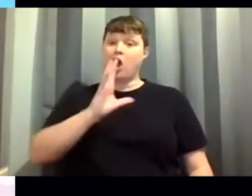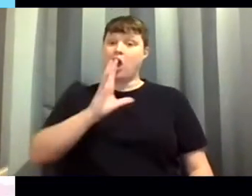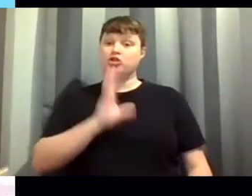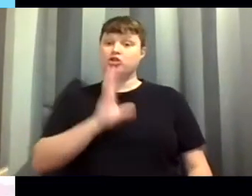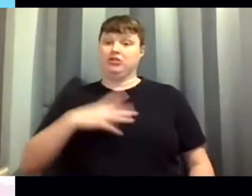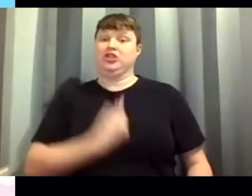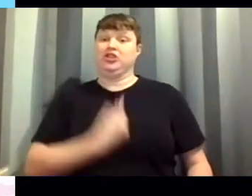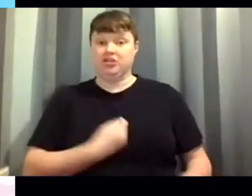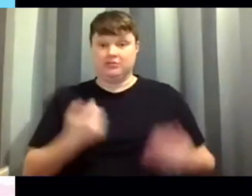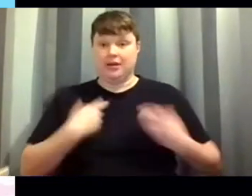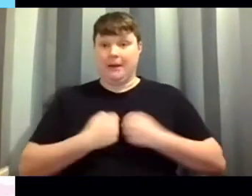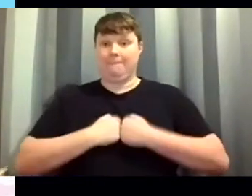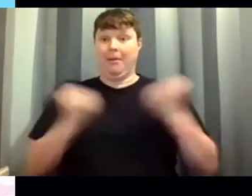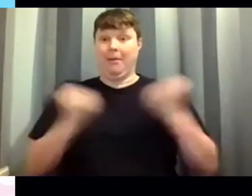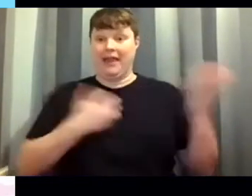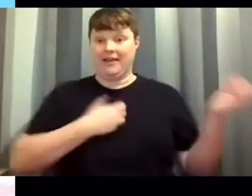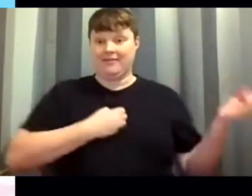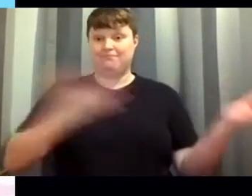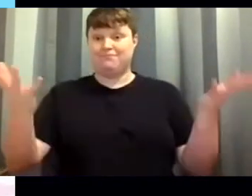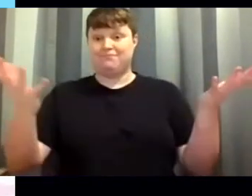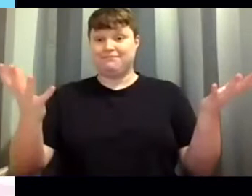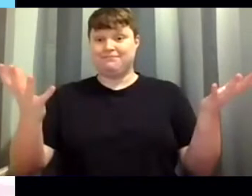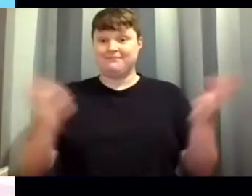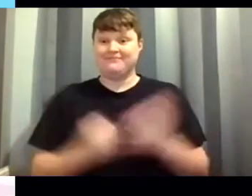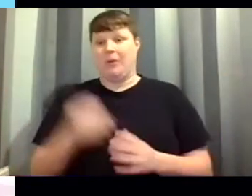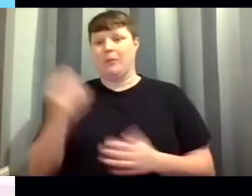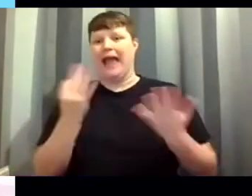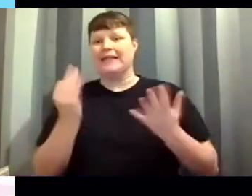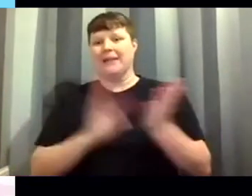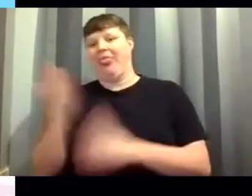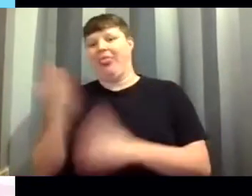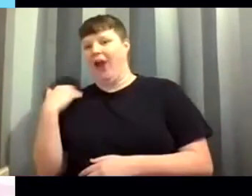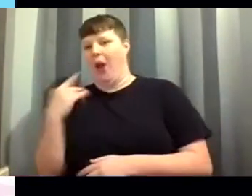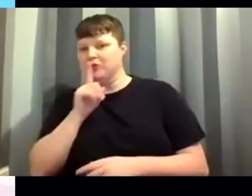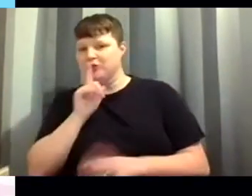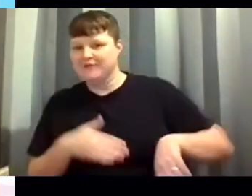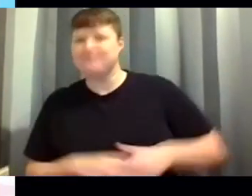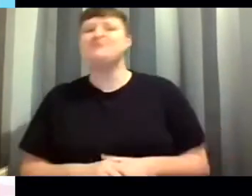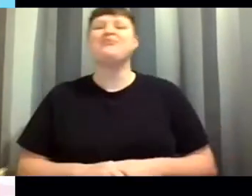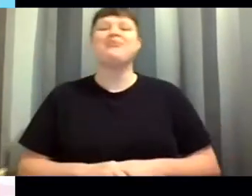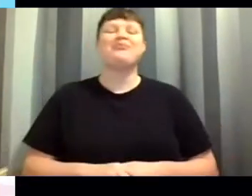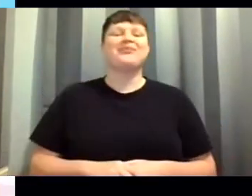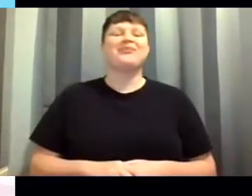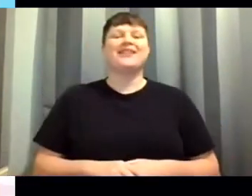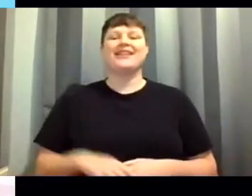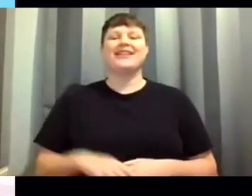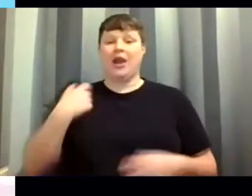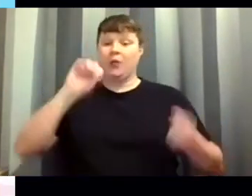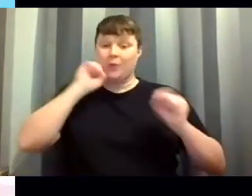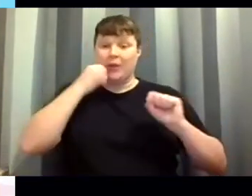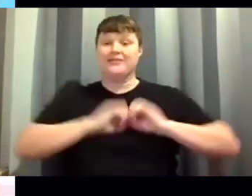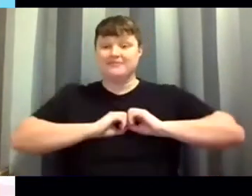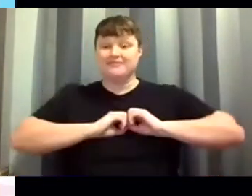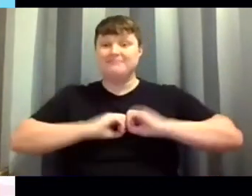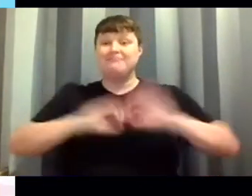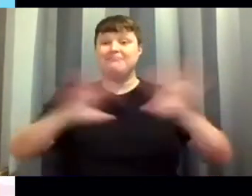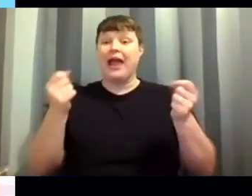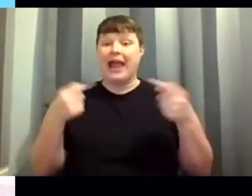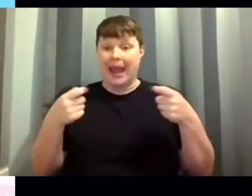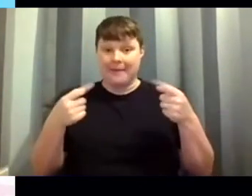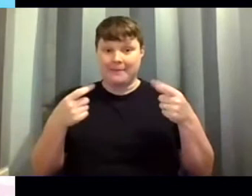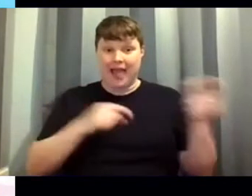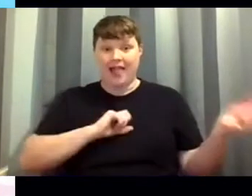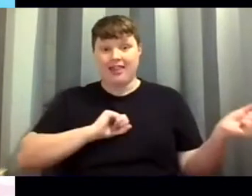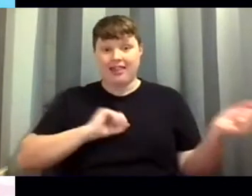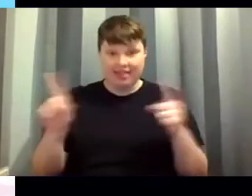I just came out. I'll be sending an email announcement after the meeting and, as of tomorrow,